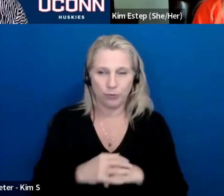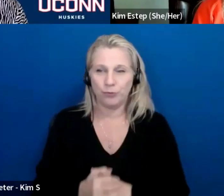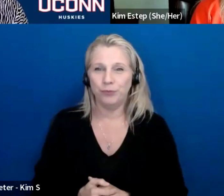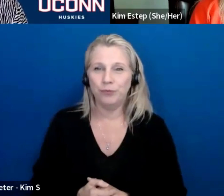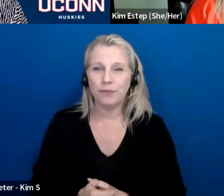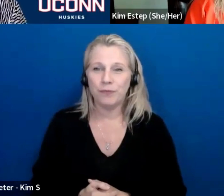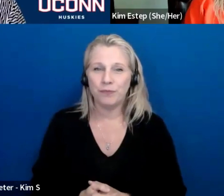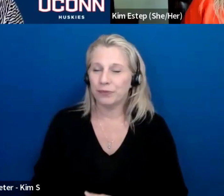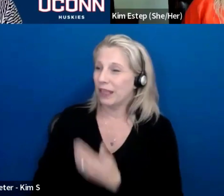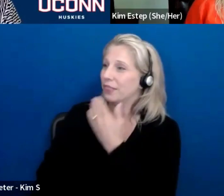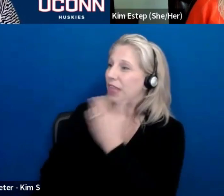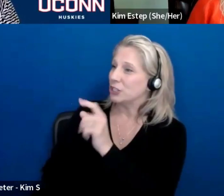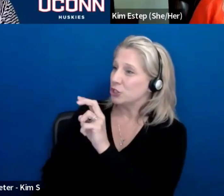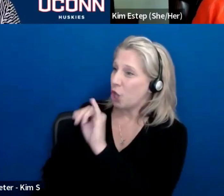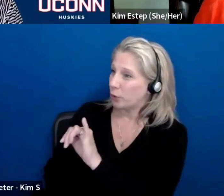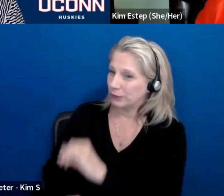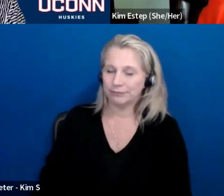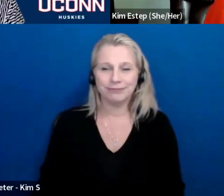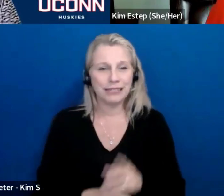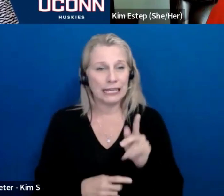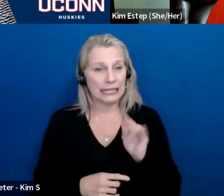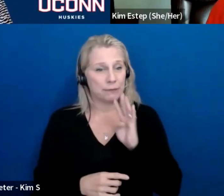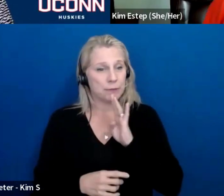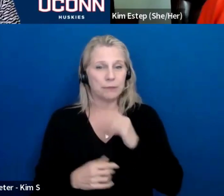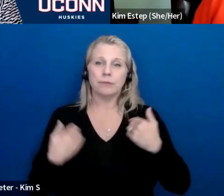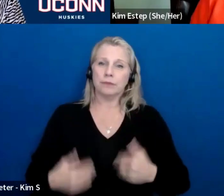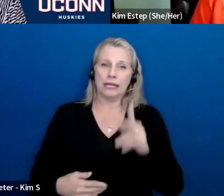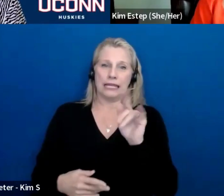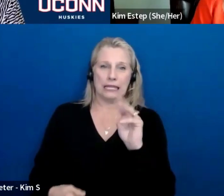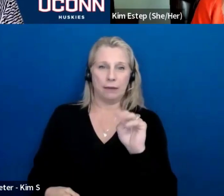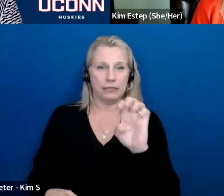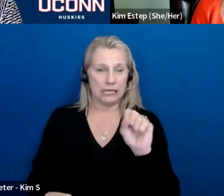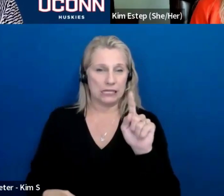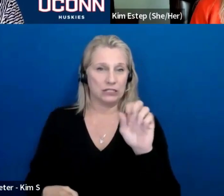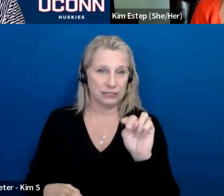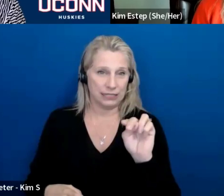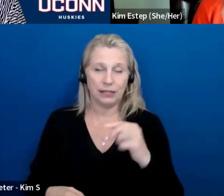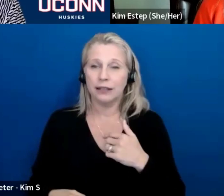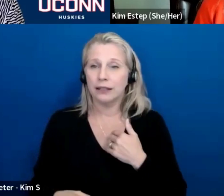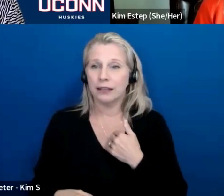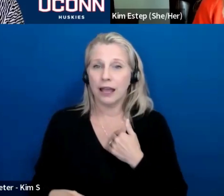Kim Estep: Thanks, Toni. So I am Kim Estep. I am a white woman